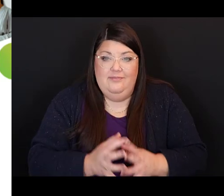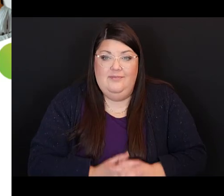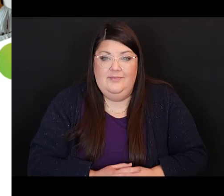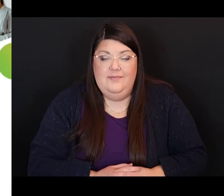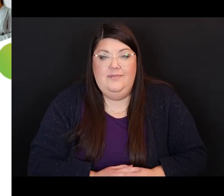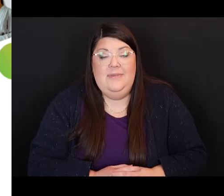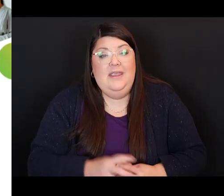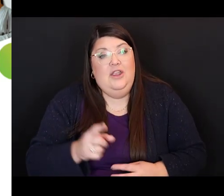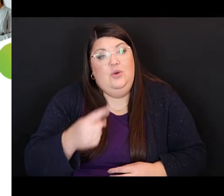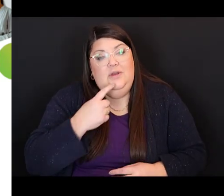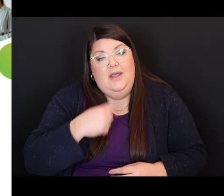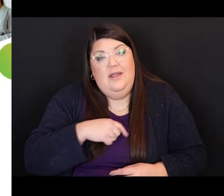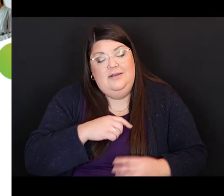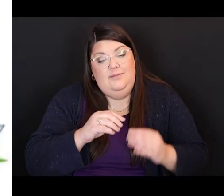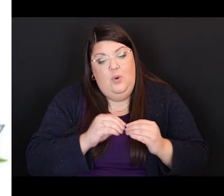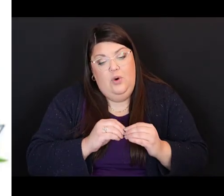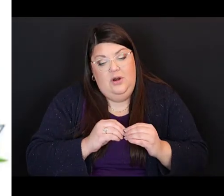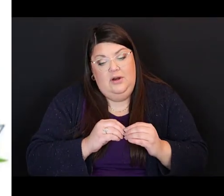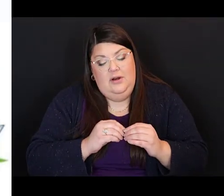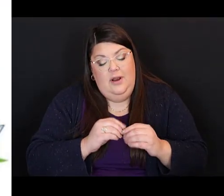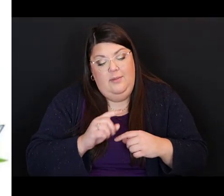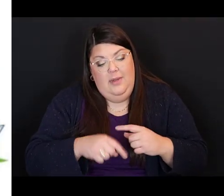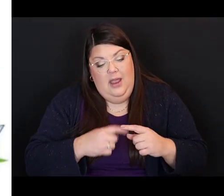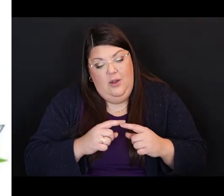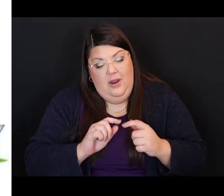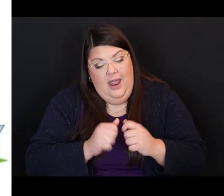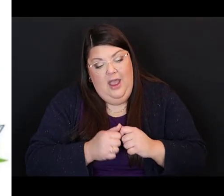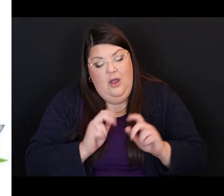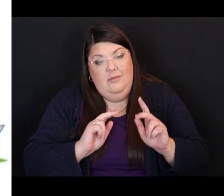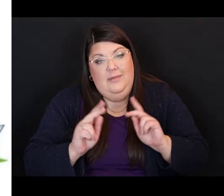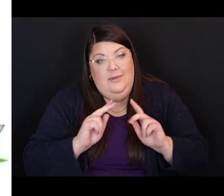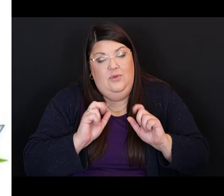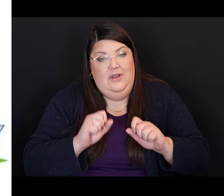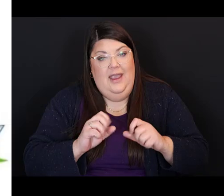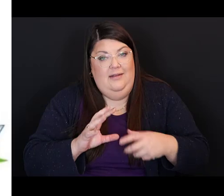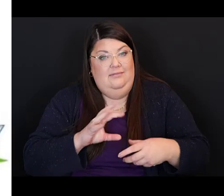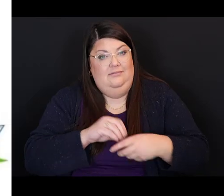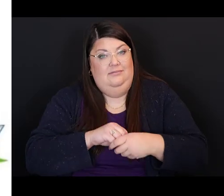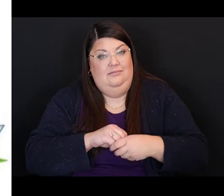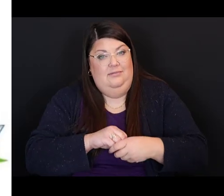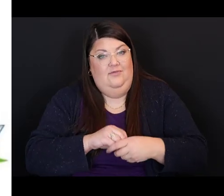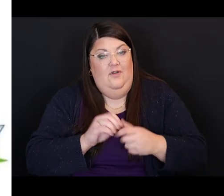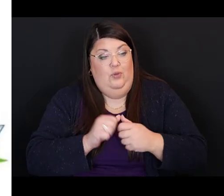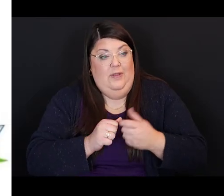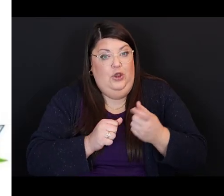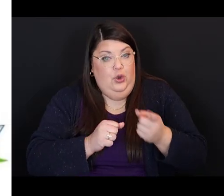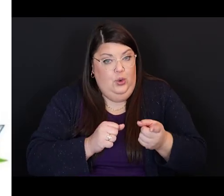Can you talk to us a little bit more about how folks can engage with you and